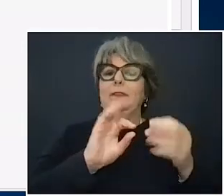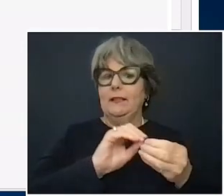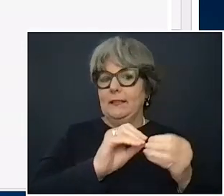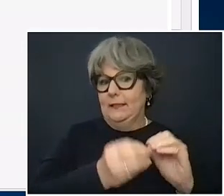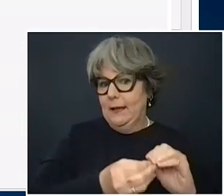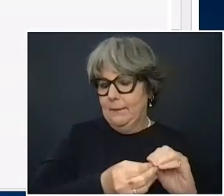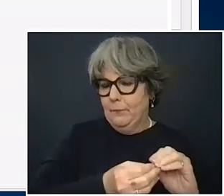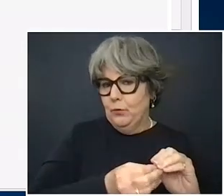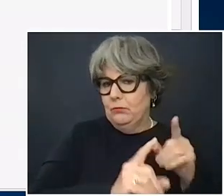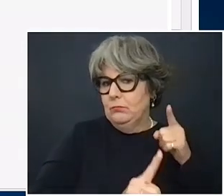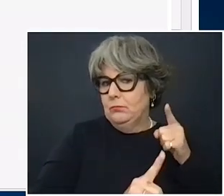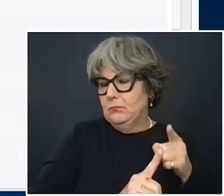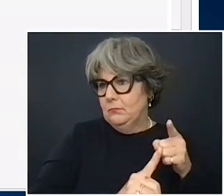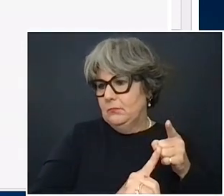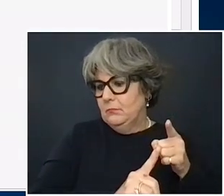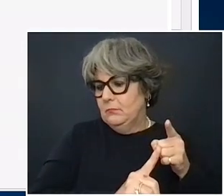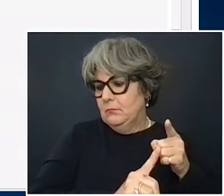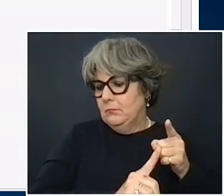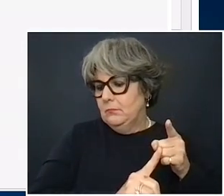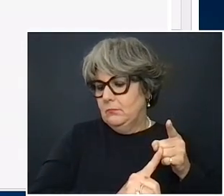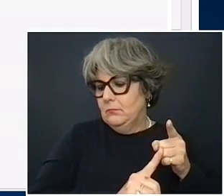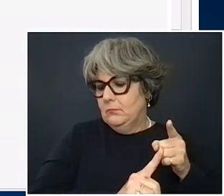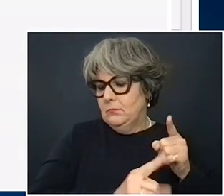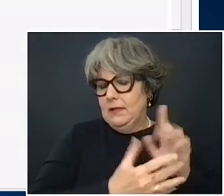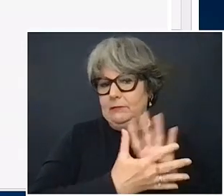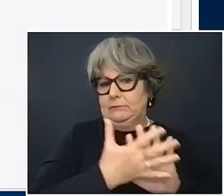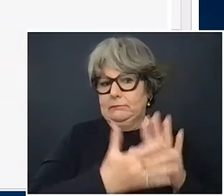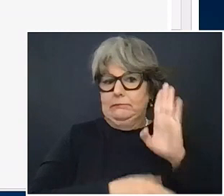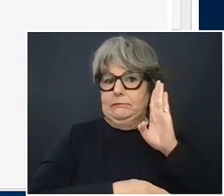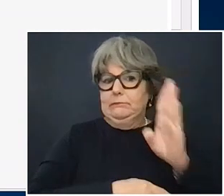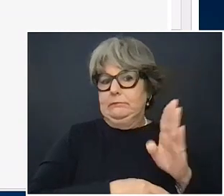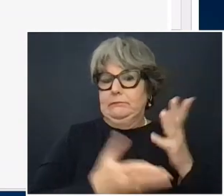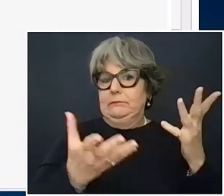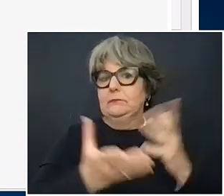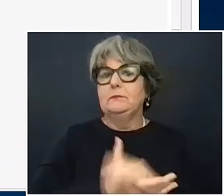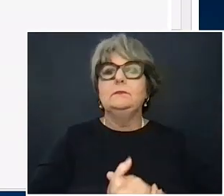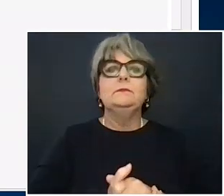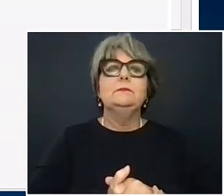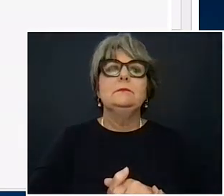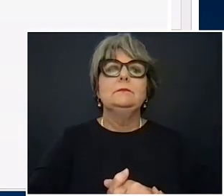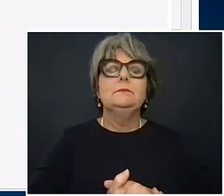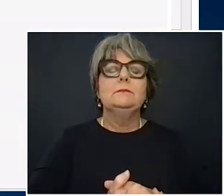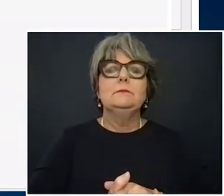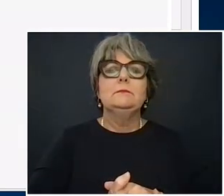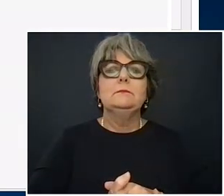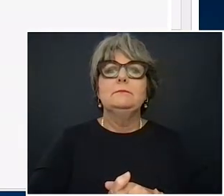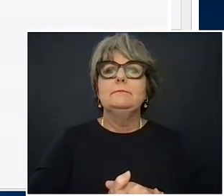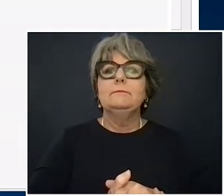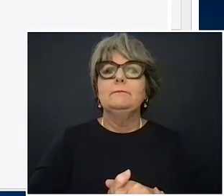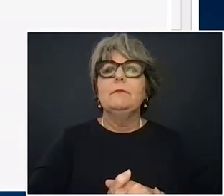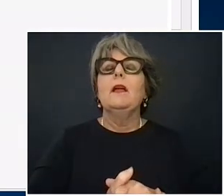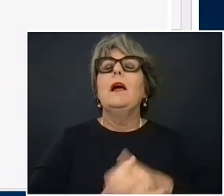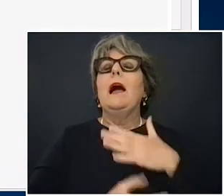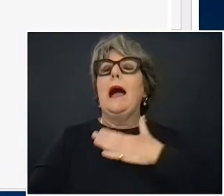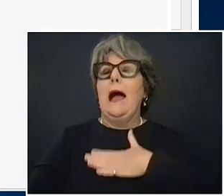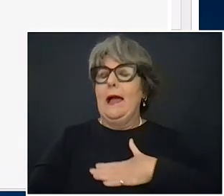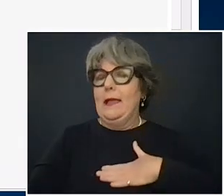just too blunt an instrument. But I do appreciate the return to risk